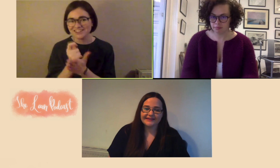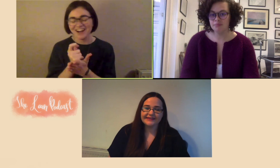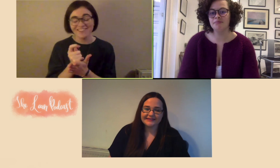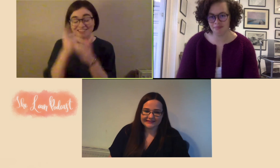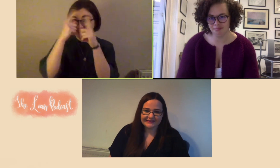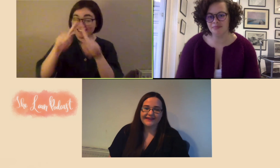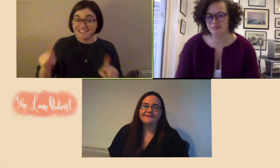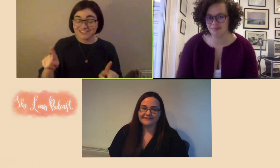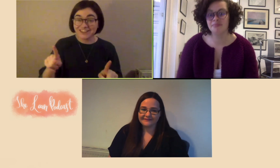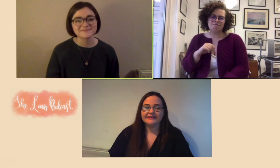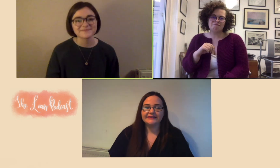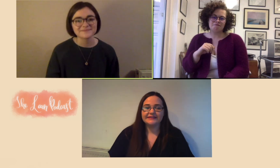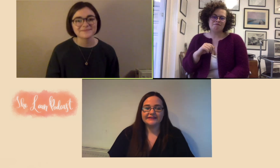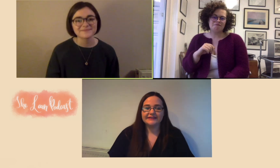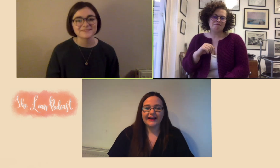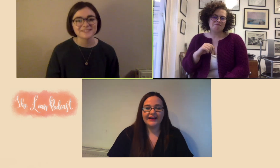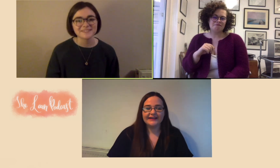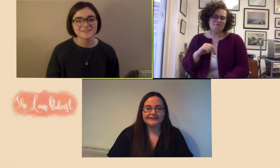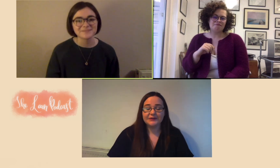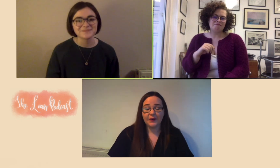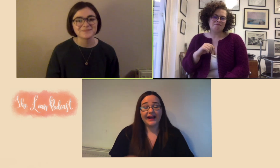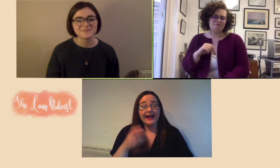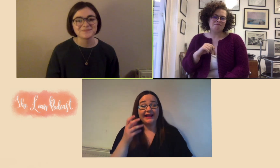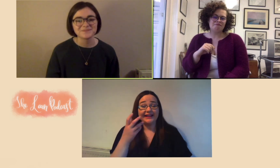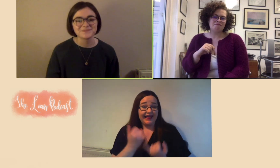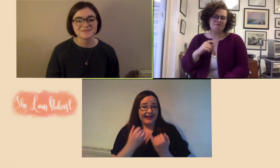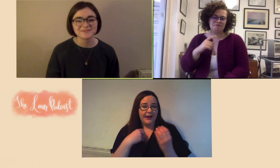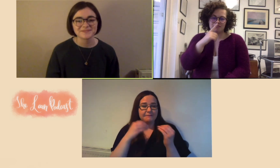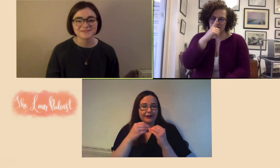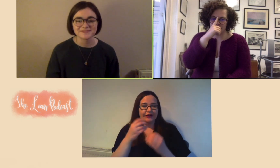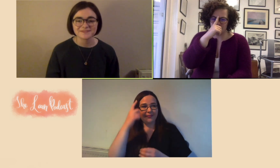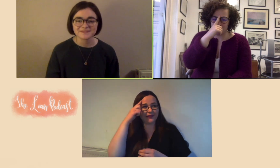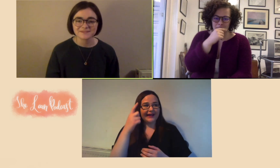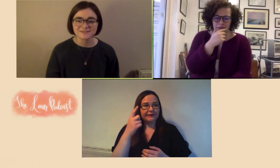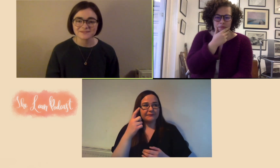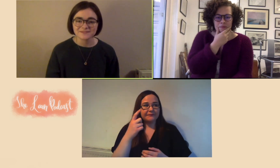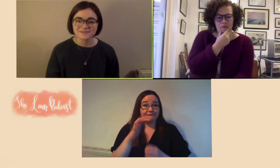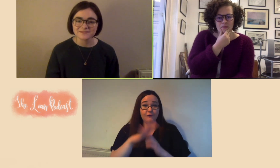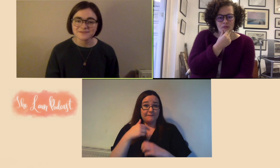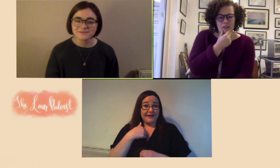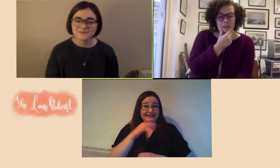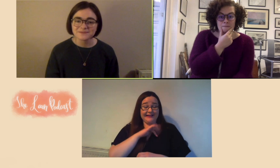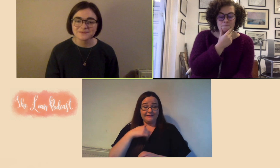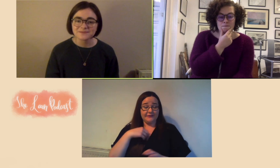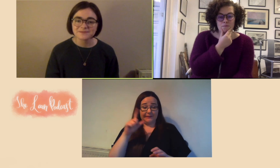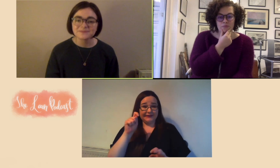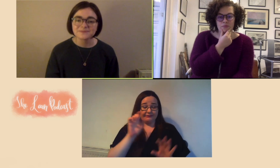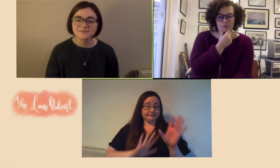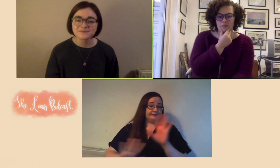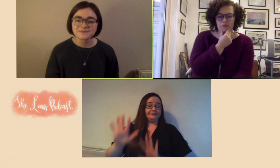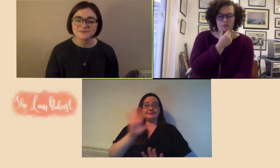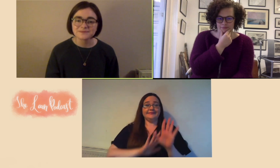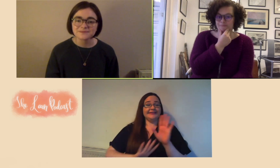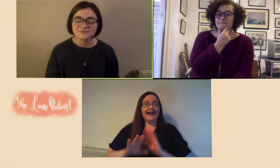and it had like a lot of nuance associated with this and that's gone, you know, - Like master character. Yeah, exactly.